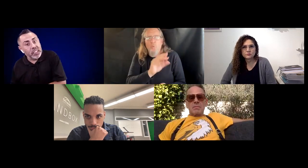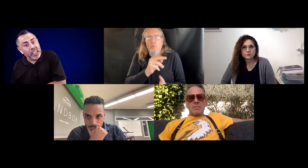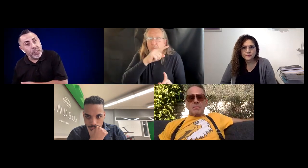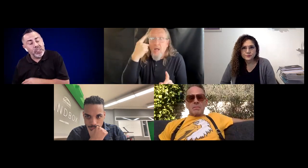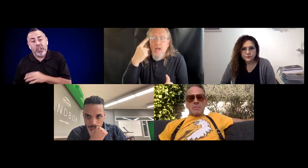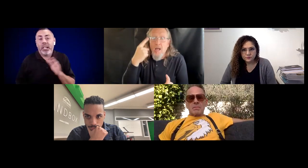They don't understand the language. They're not connected with their culture even less if they are